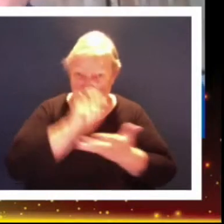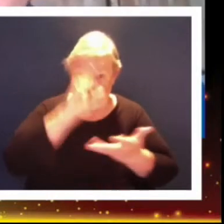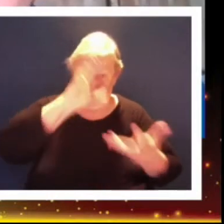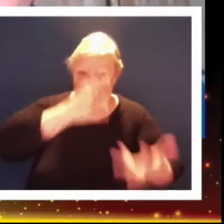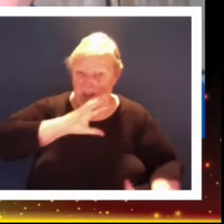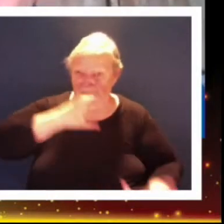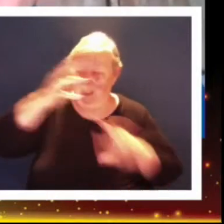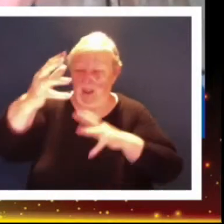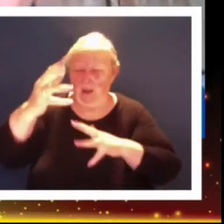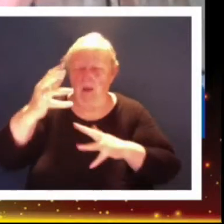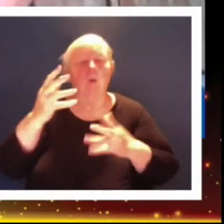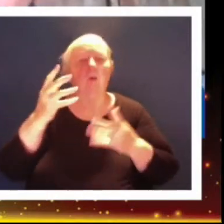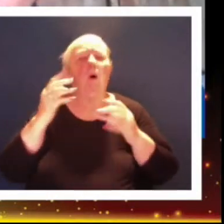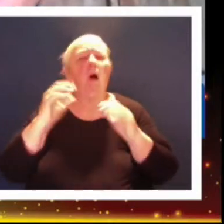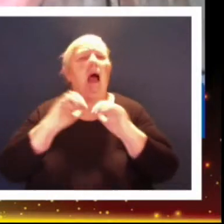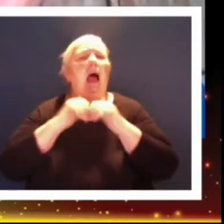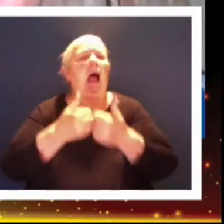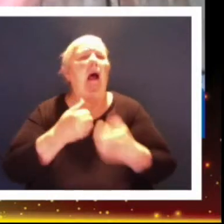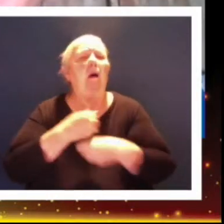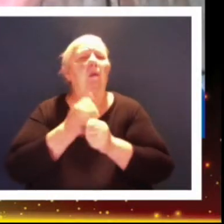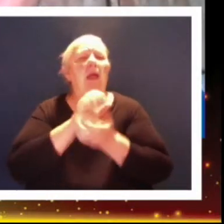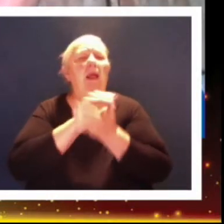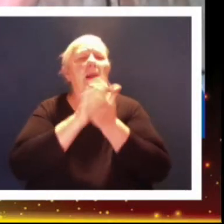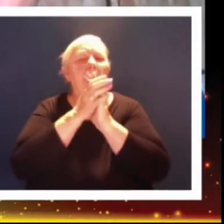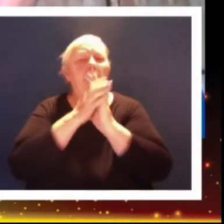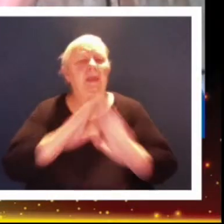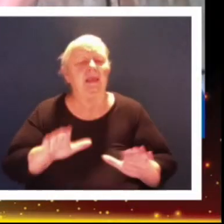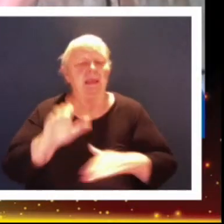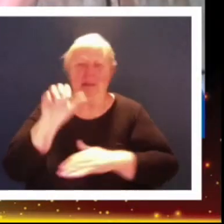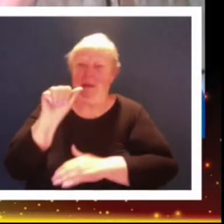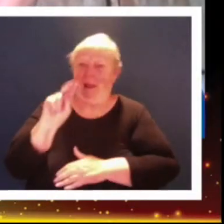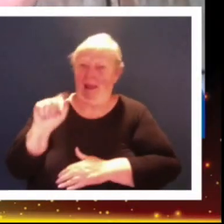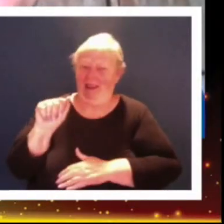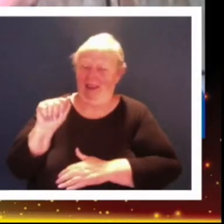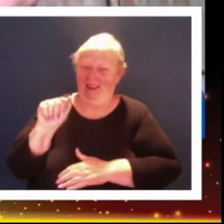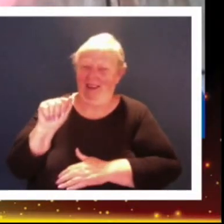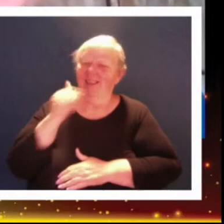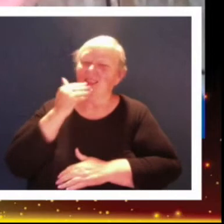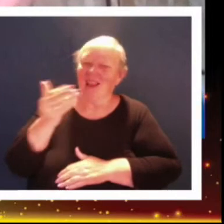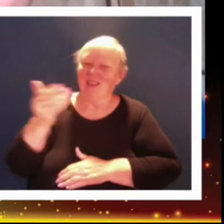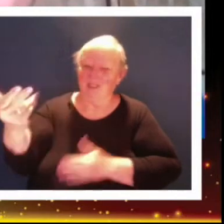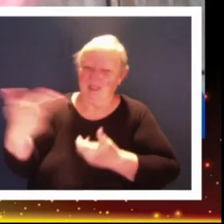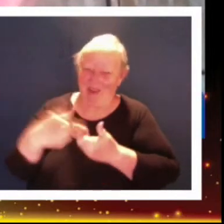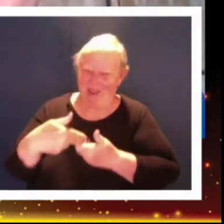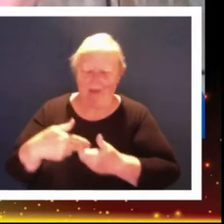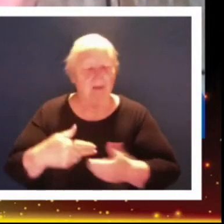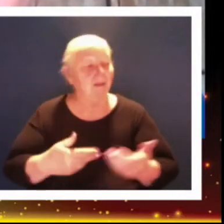Thank you for being here. Hi, thanks for having me. It is so great to see you again.